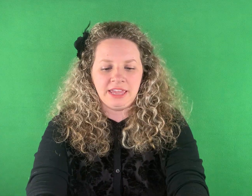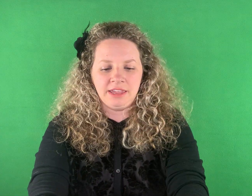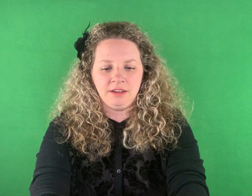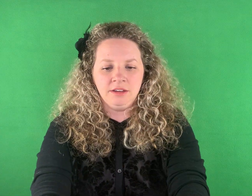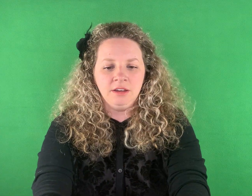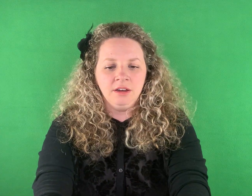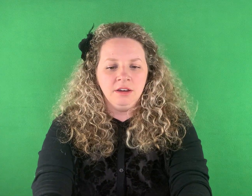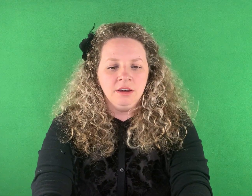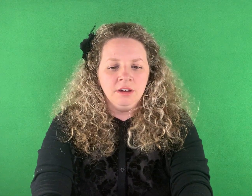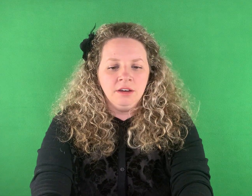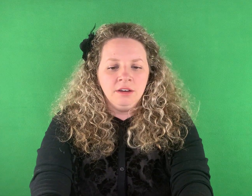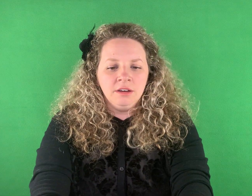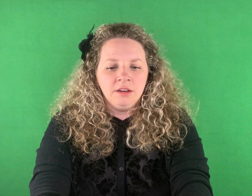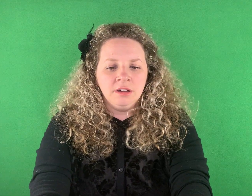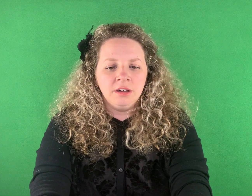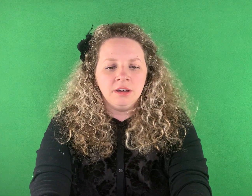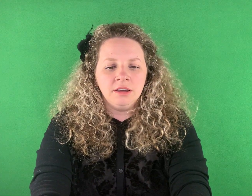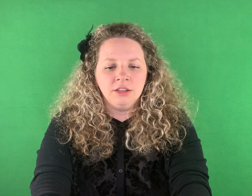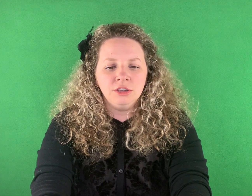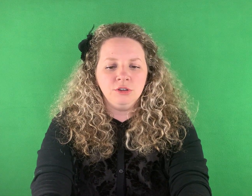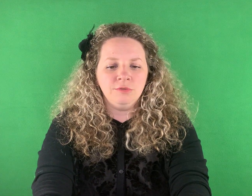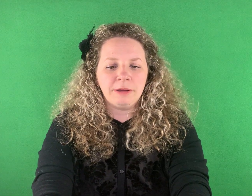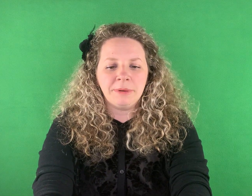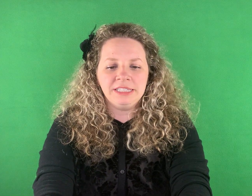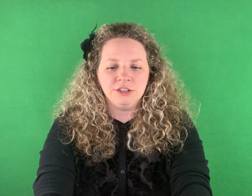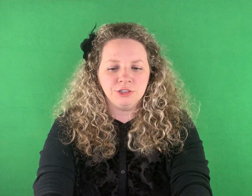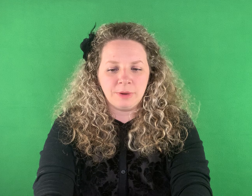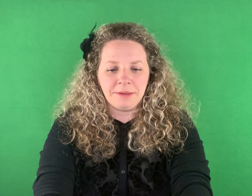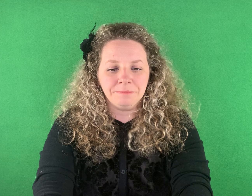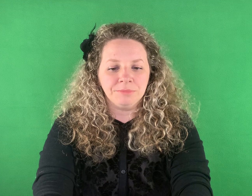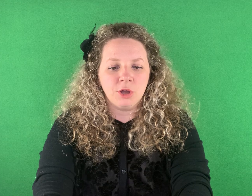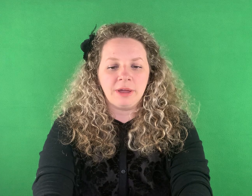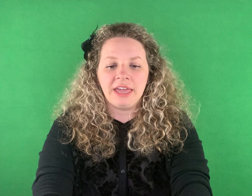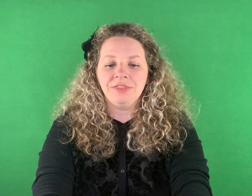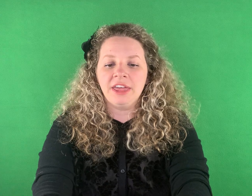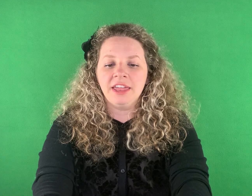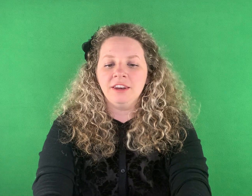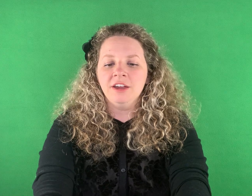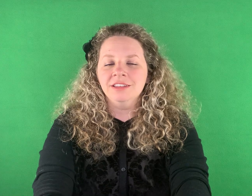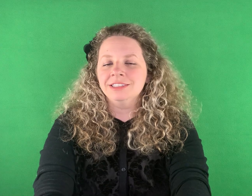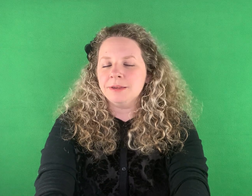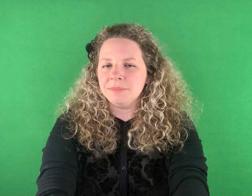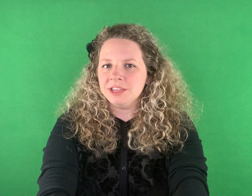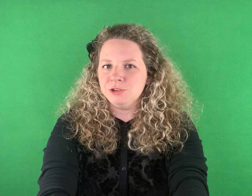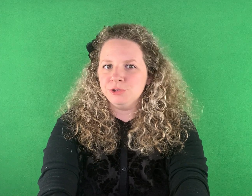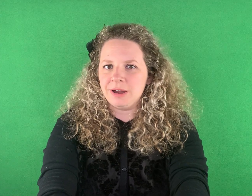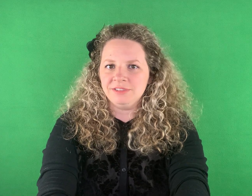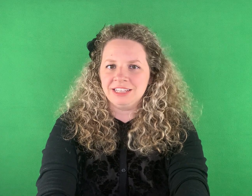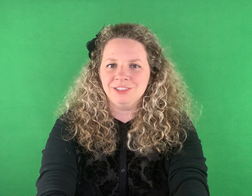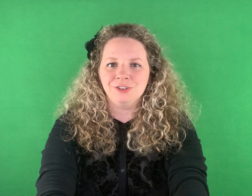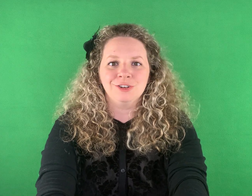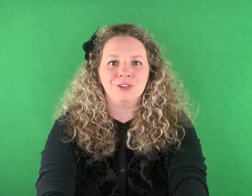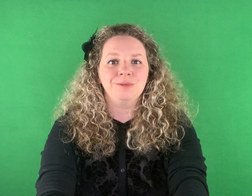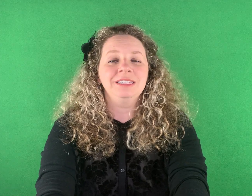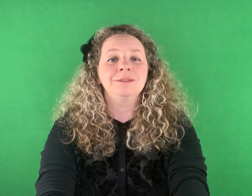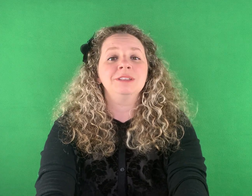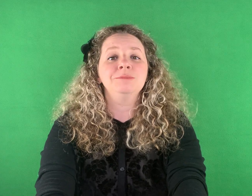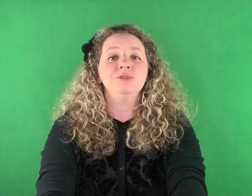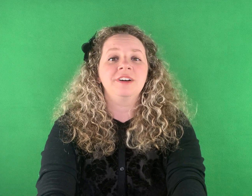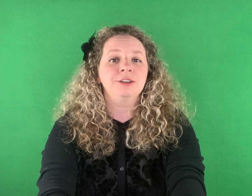“You’ve wiped my tears away.” Okay. And then, something you do have to— sometimes you find